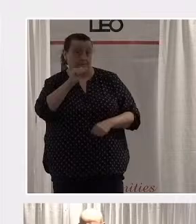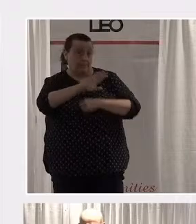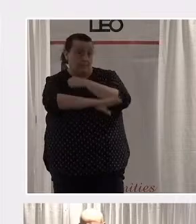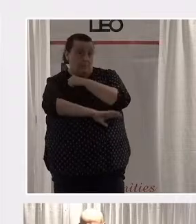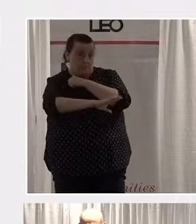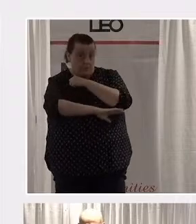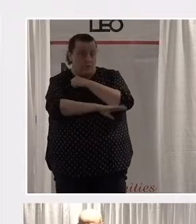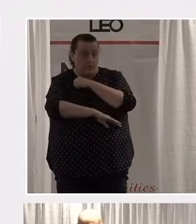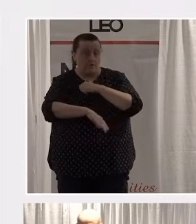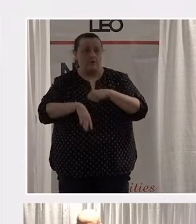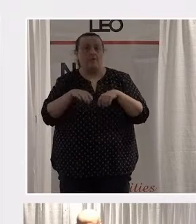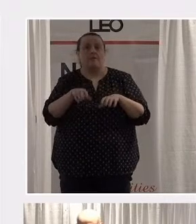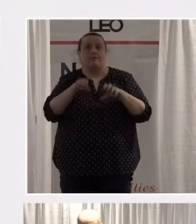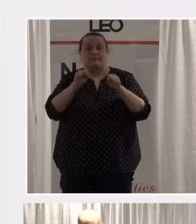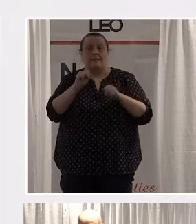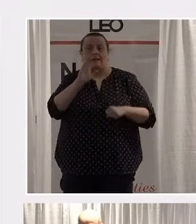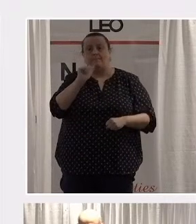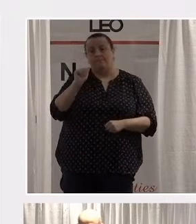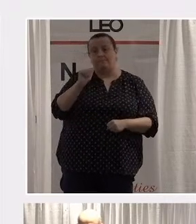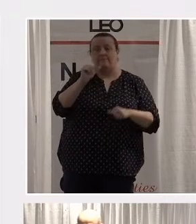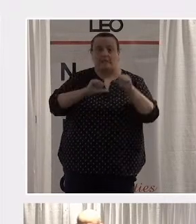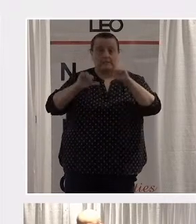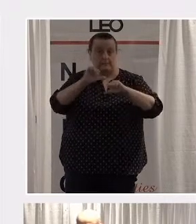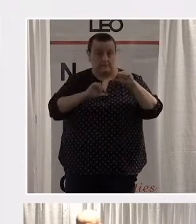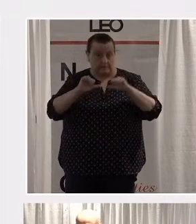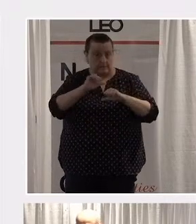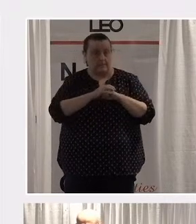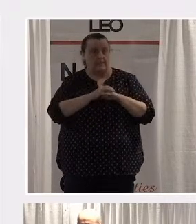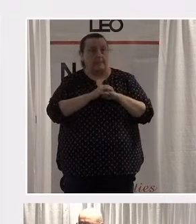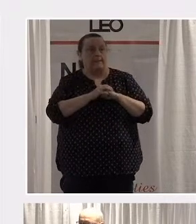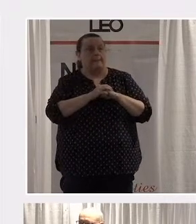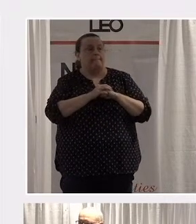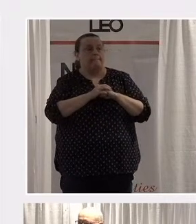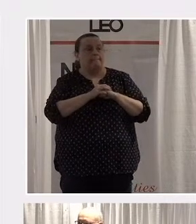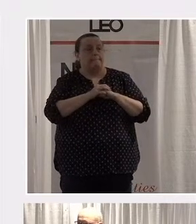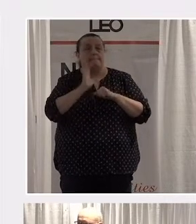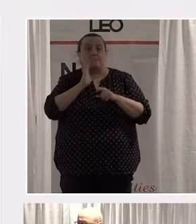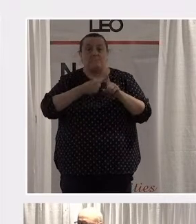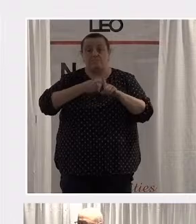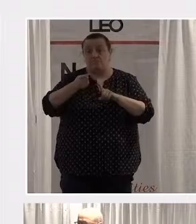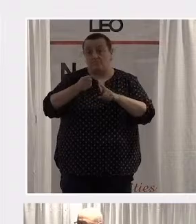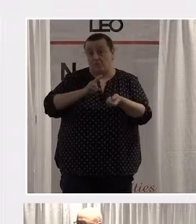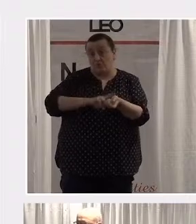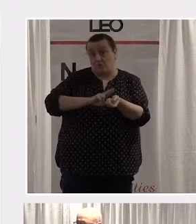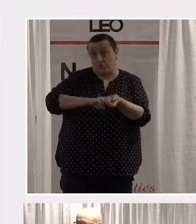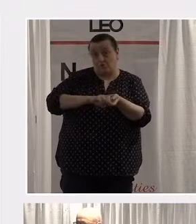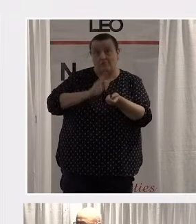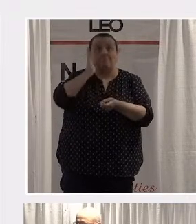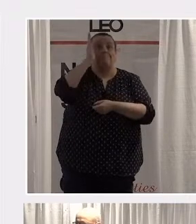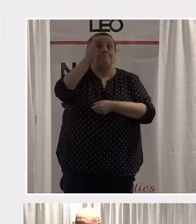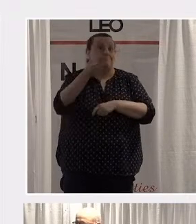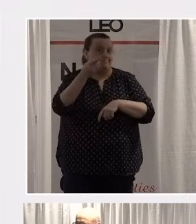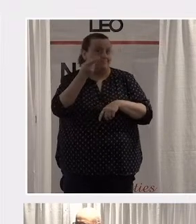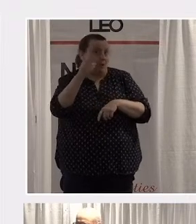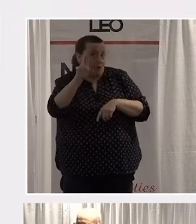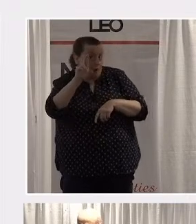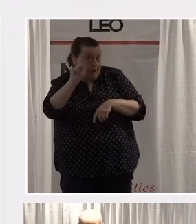THE BACHELOR OF SCIENCE IN NURSING PROGRAM WHERE SHE WILL BE AN RN AND WHO KNOWS AFTER THAT.